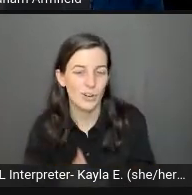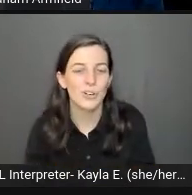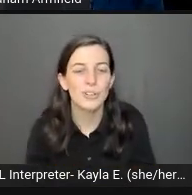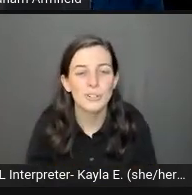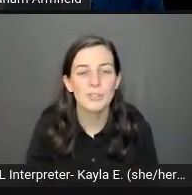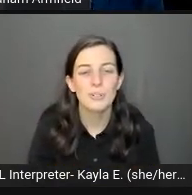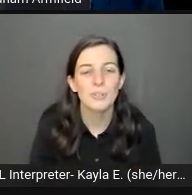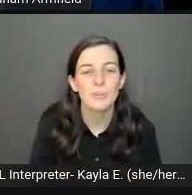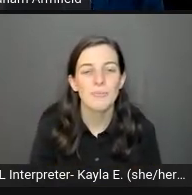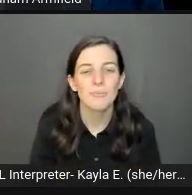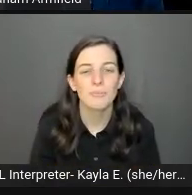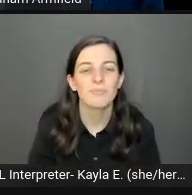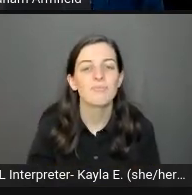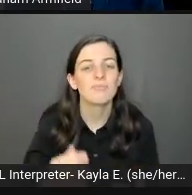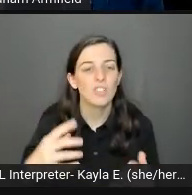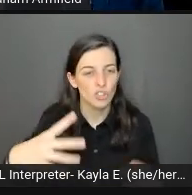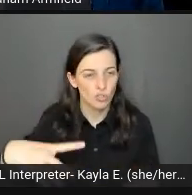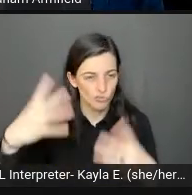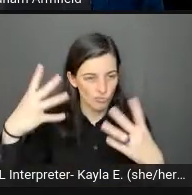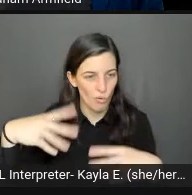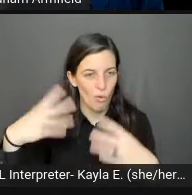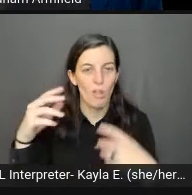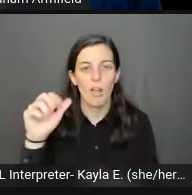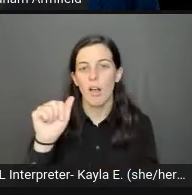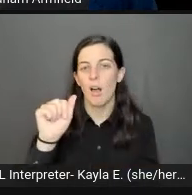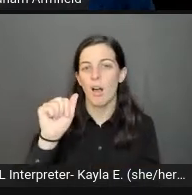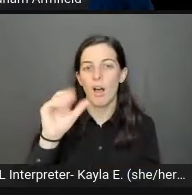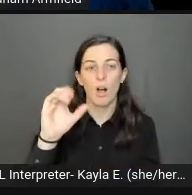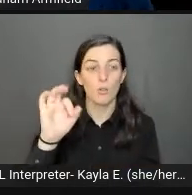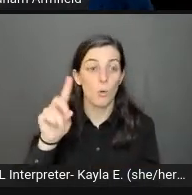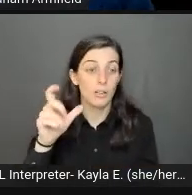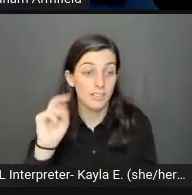Further down the page we've got accordions. Now, these are not done with summary and details.